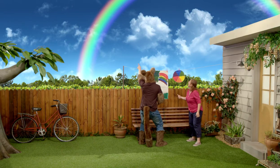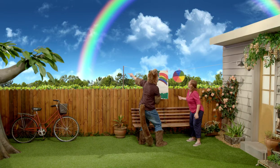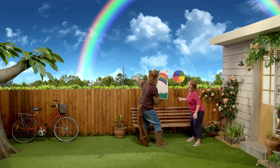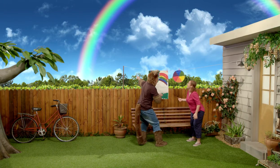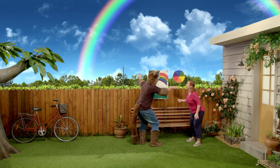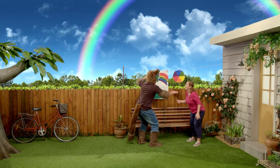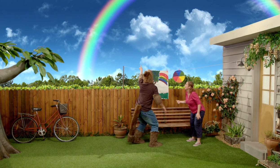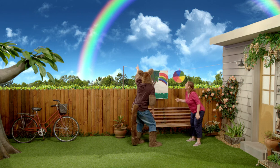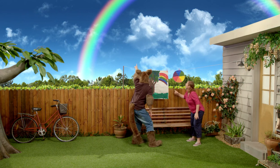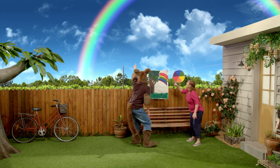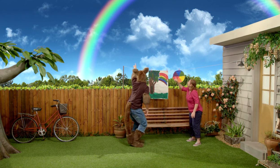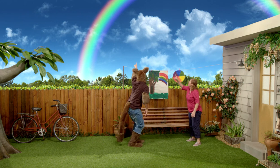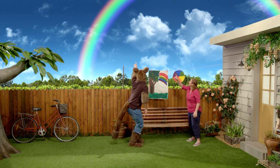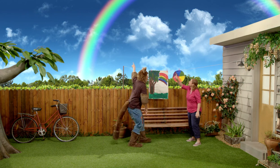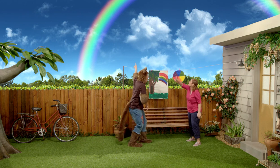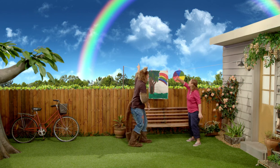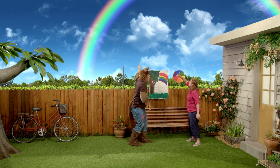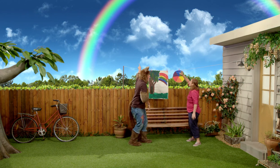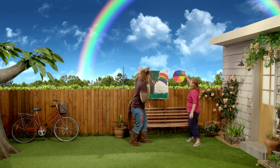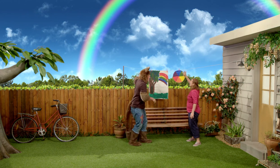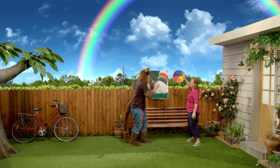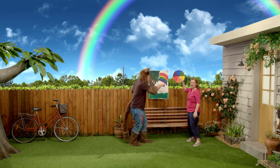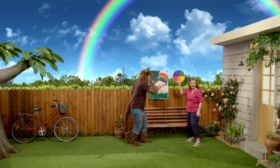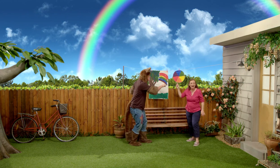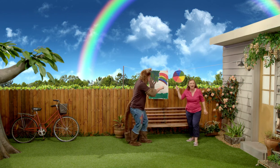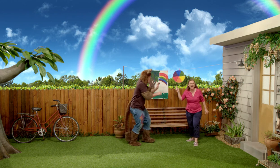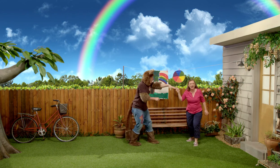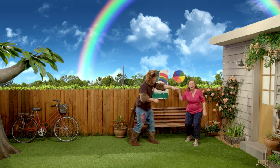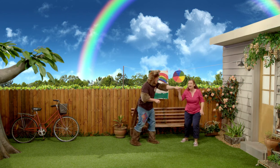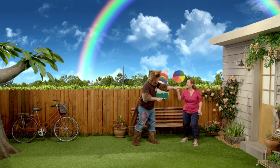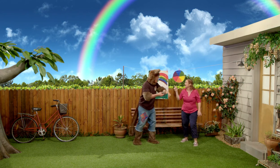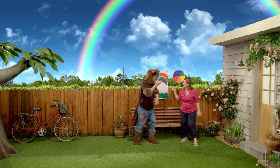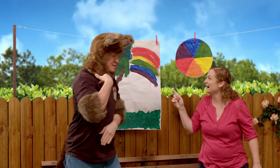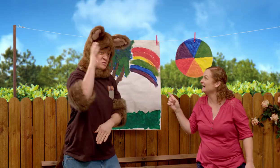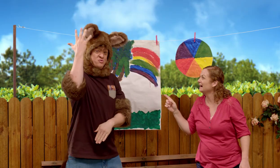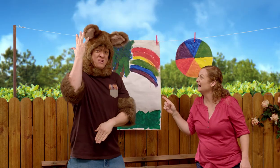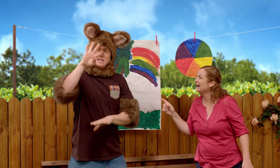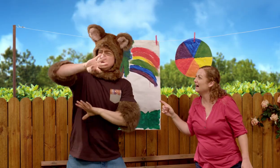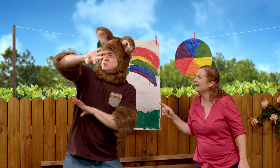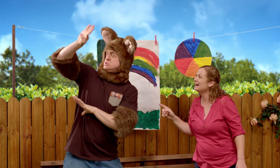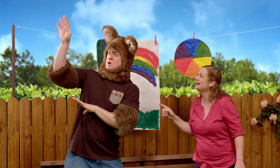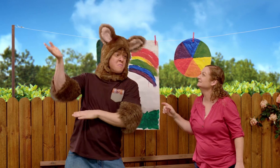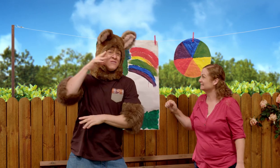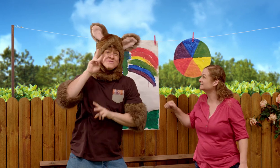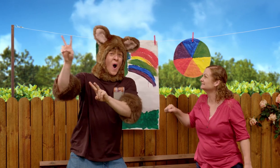Look! Look Sally! Oh, it's a rainbow. That's right.